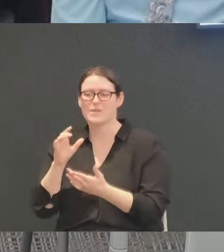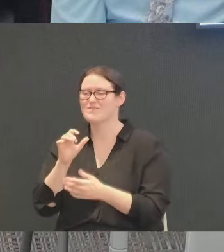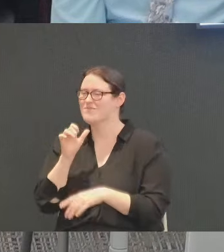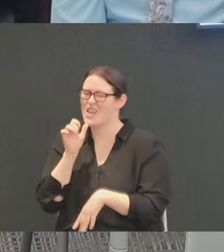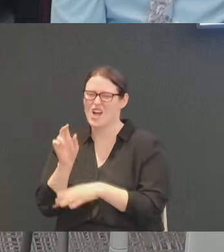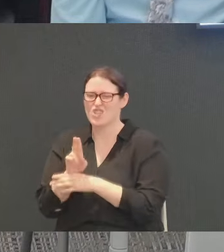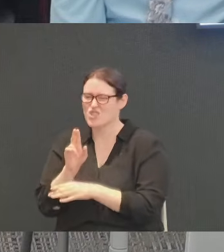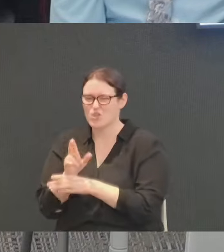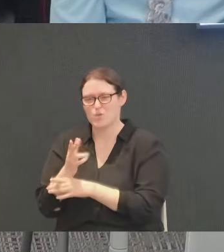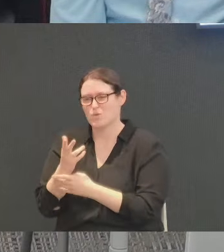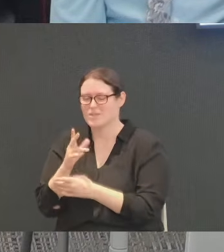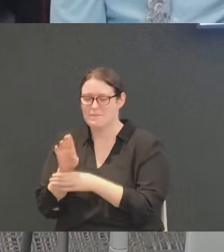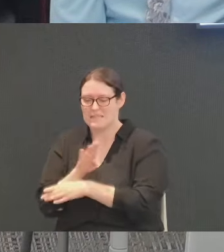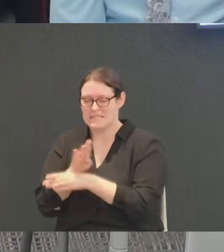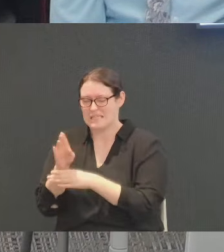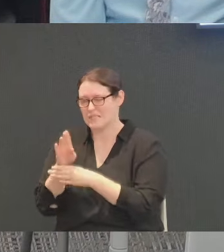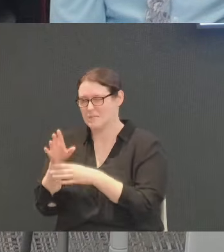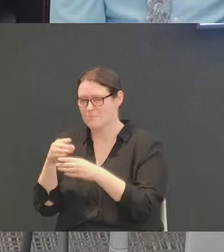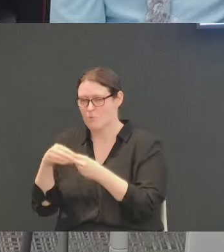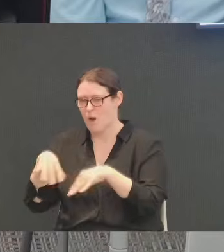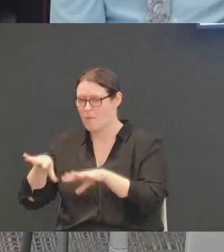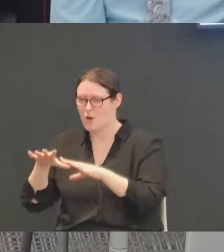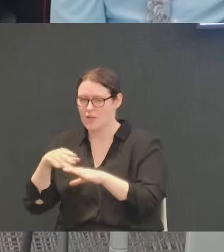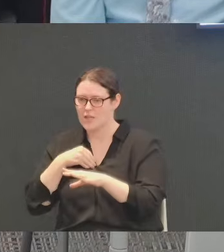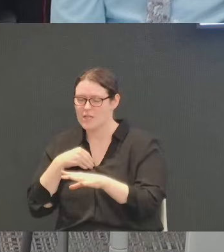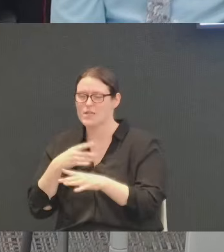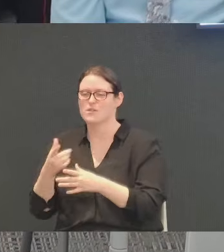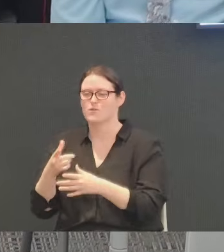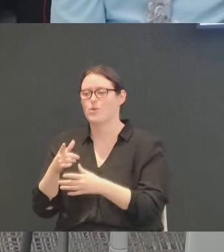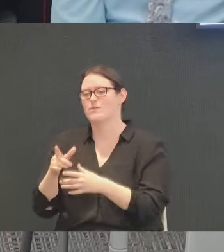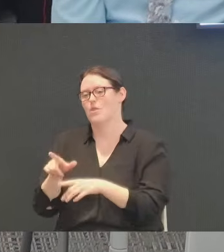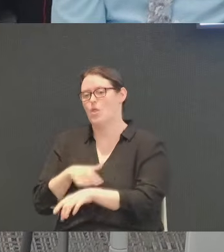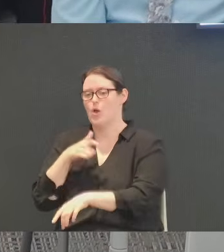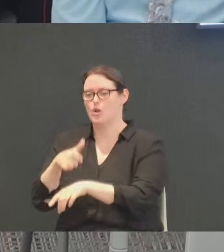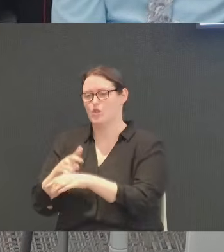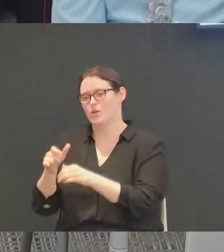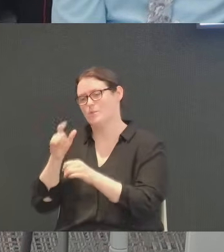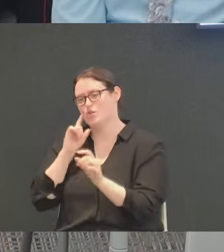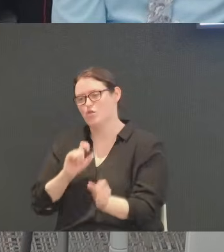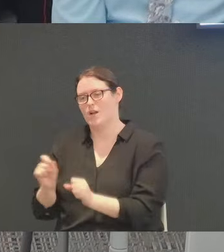property as part of the village's long-term strategy along Springfield Pike corridor.